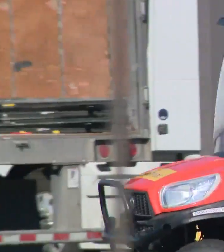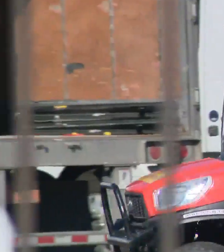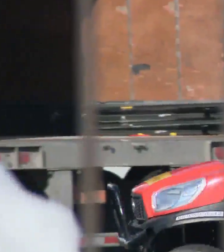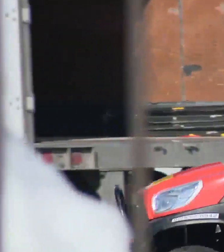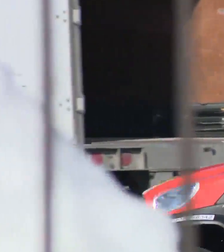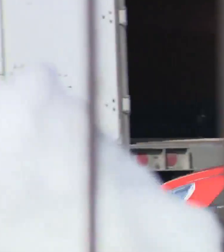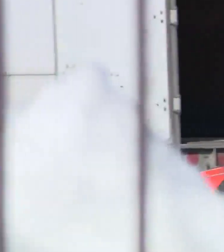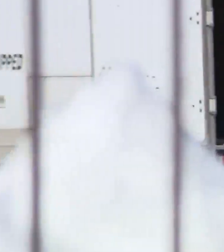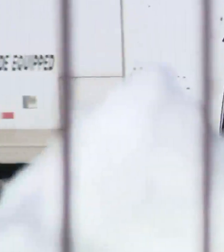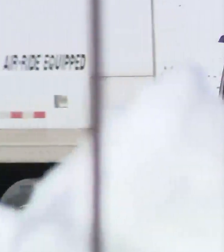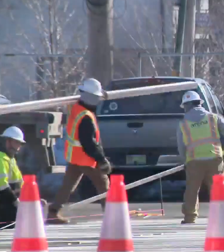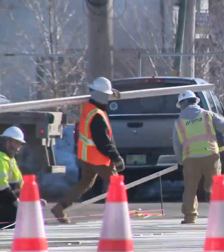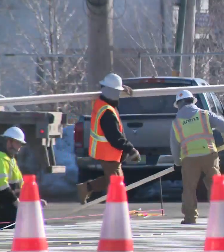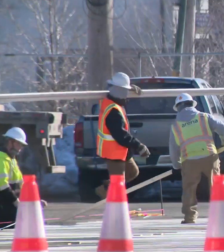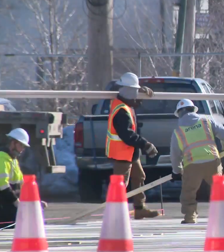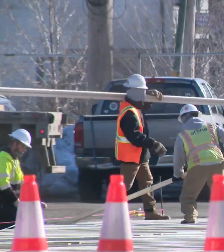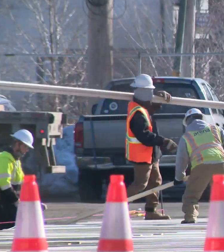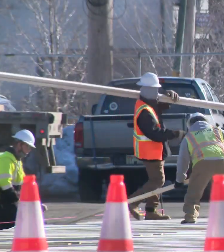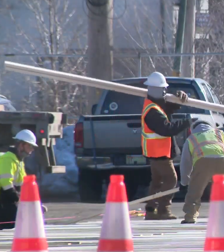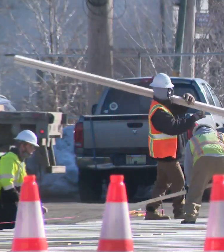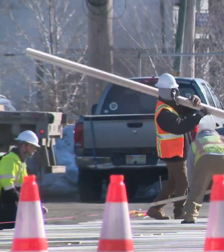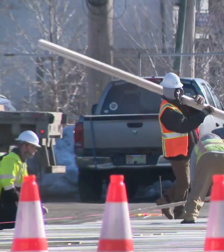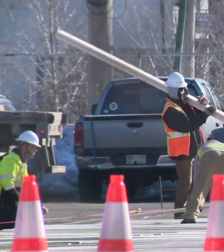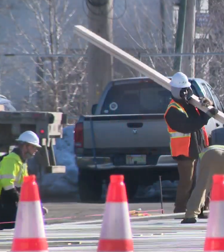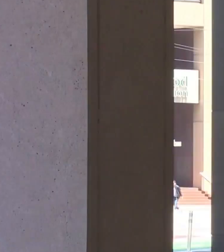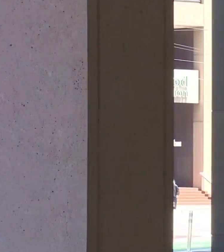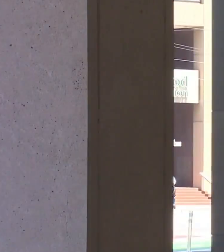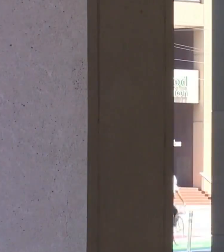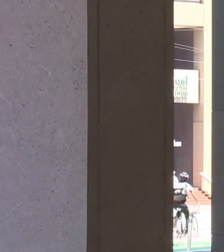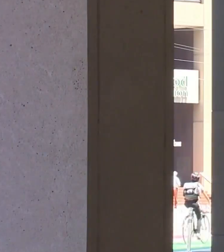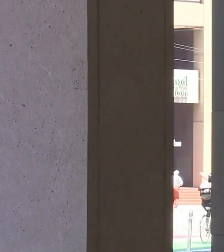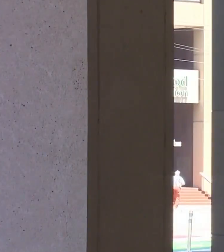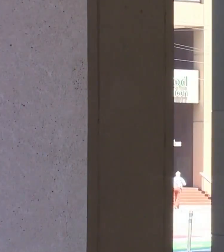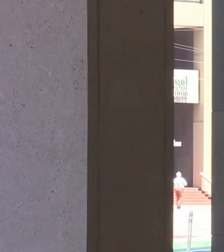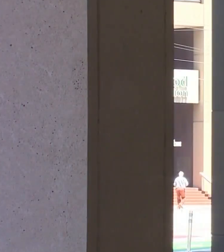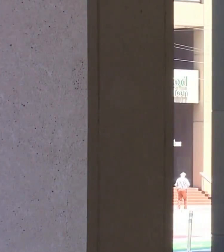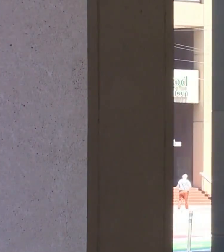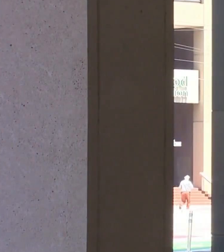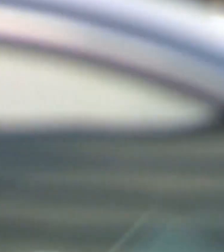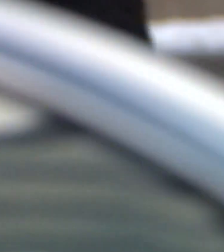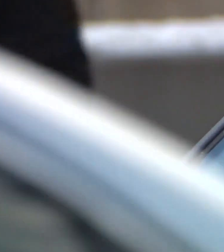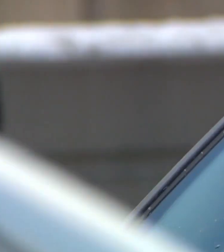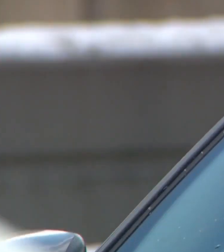AND OUR BROWN AND BLACK POPULATIONS WHICH HAVE BEEN DISPROPORTIONATELY IMPACTED. SETUP STARTED AT THE SITE